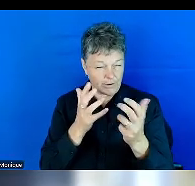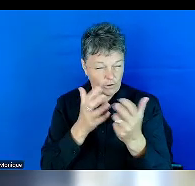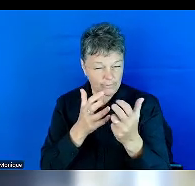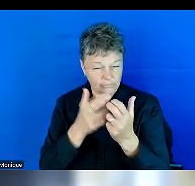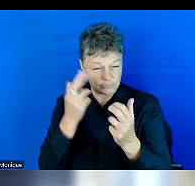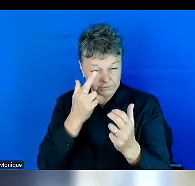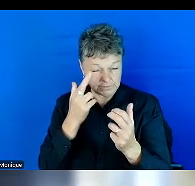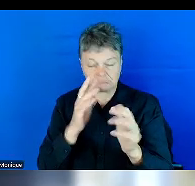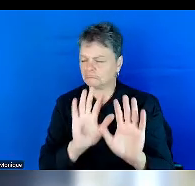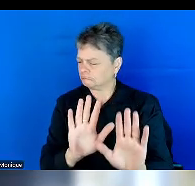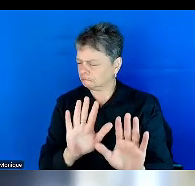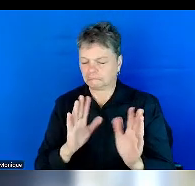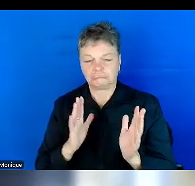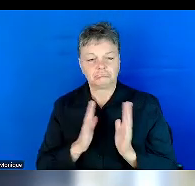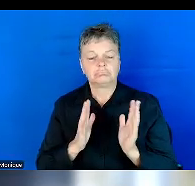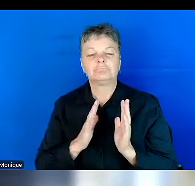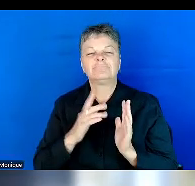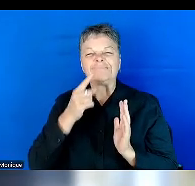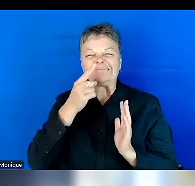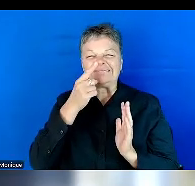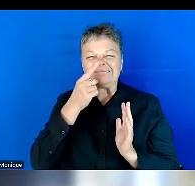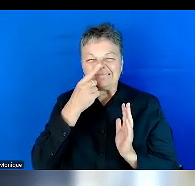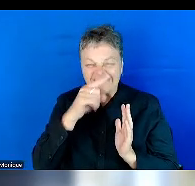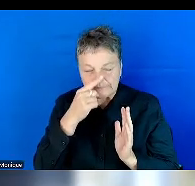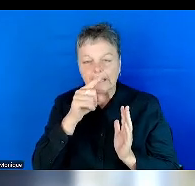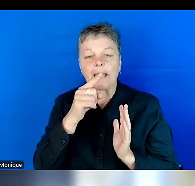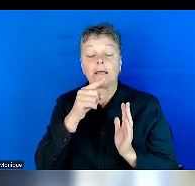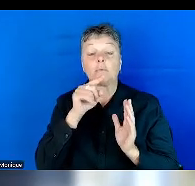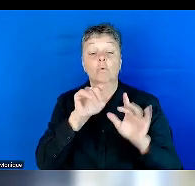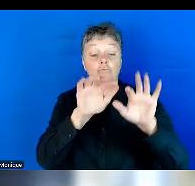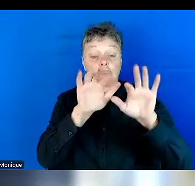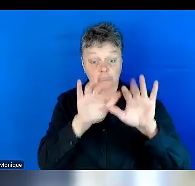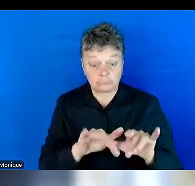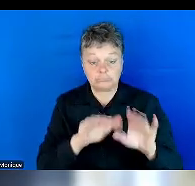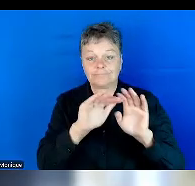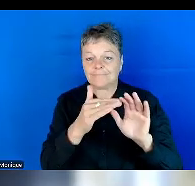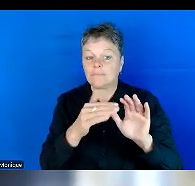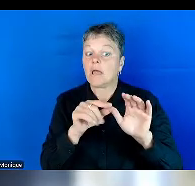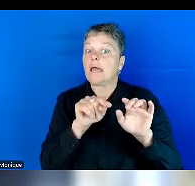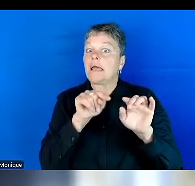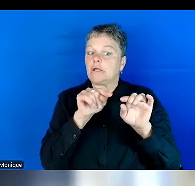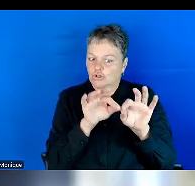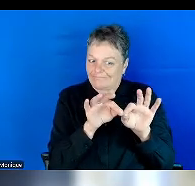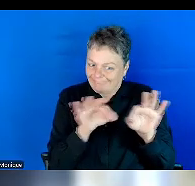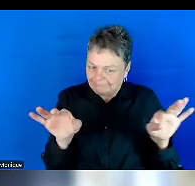um make a note that you need email as an accommodation uh in when you do in